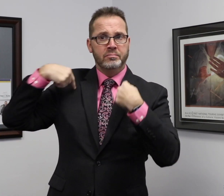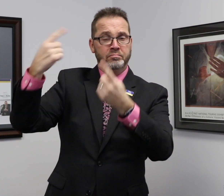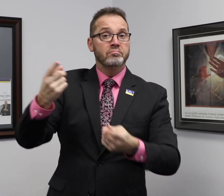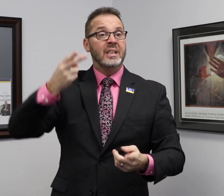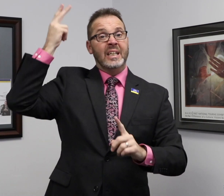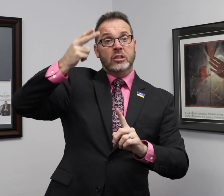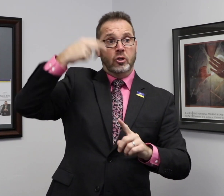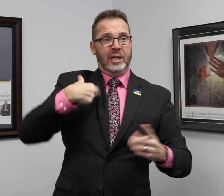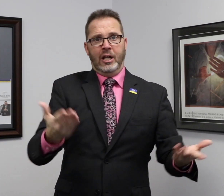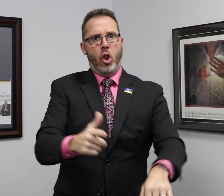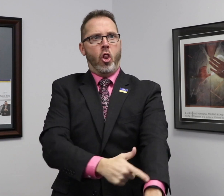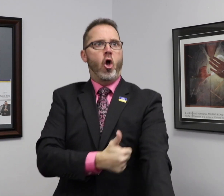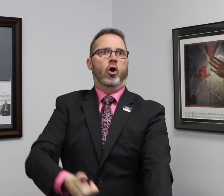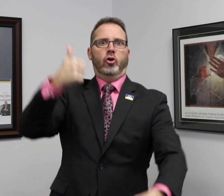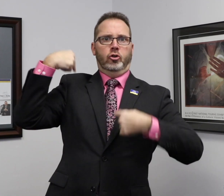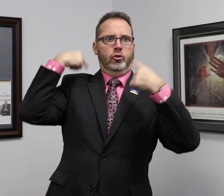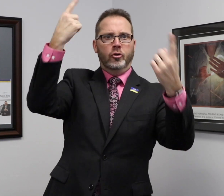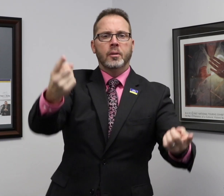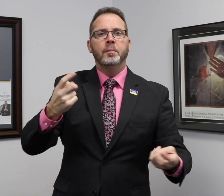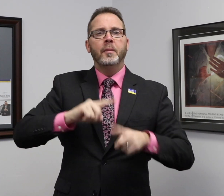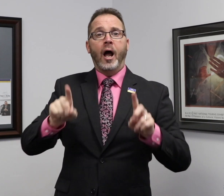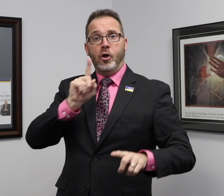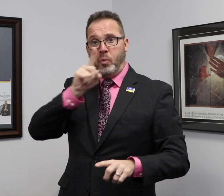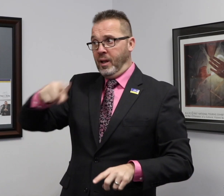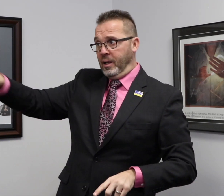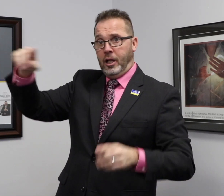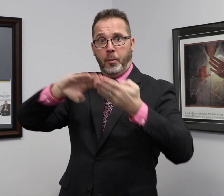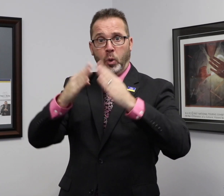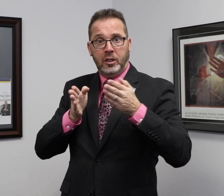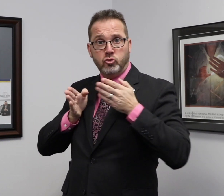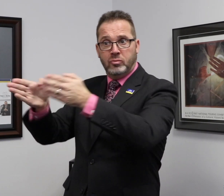PSD has a very long-standing history and presence in the neighborhood but the community itself is no